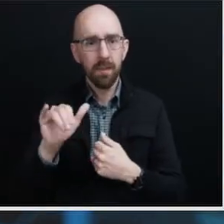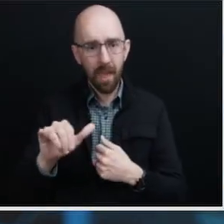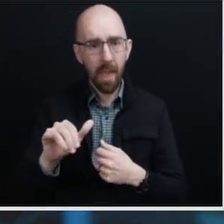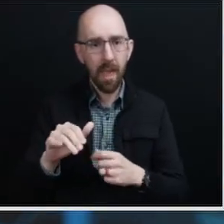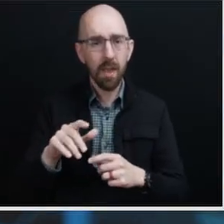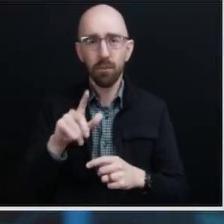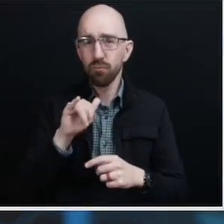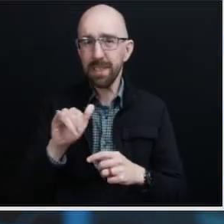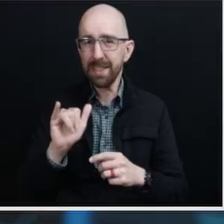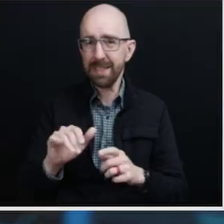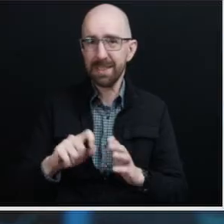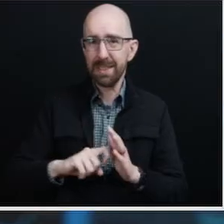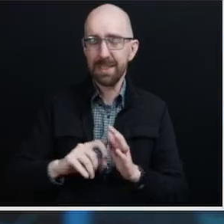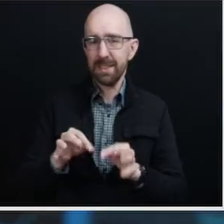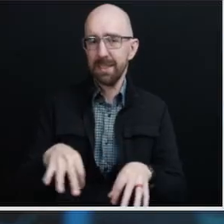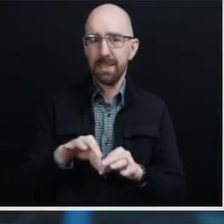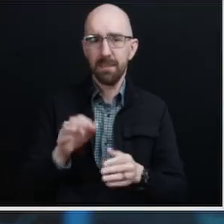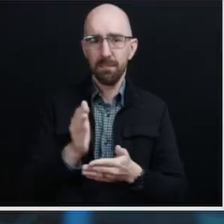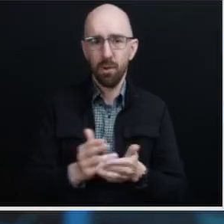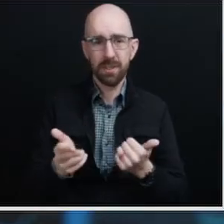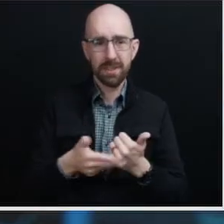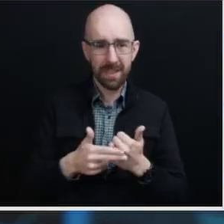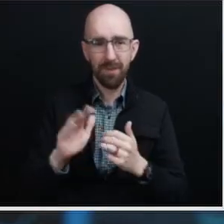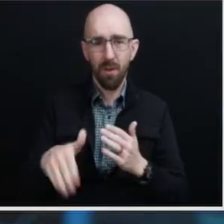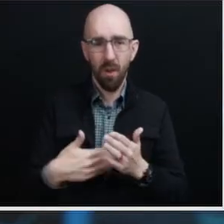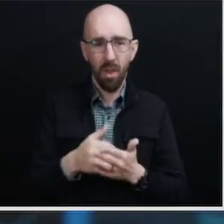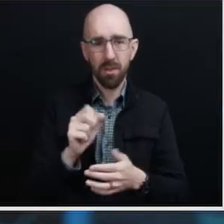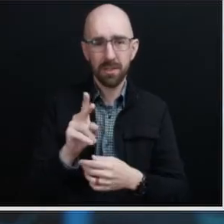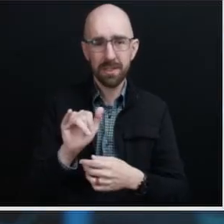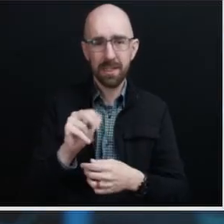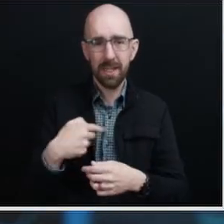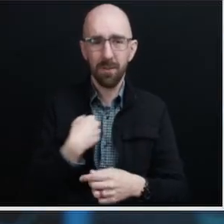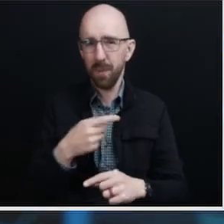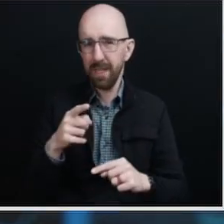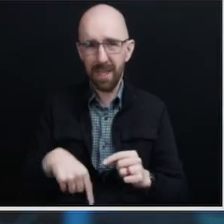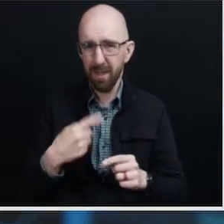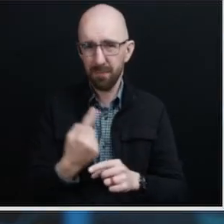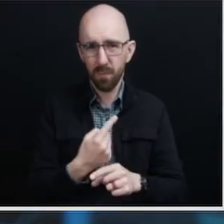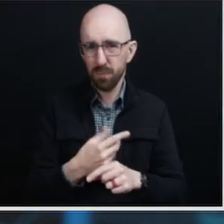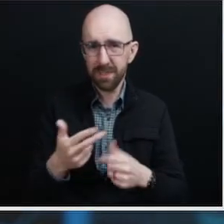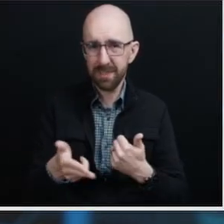is we're saving all of that skin and we can't appropriately save that with this type of process.